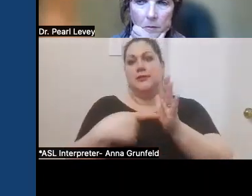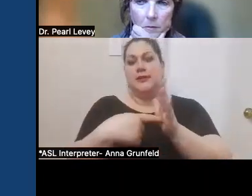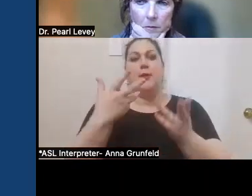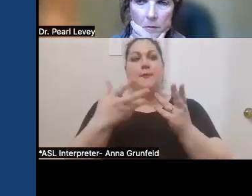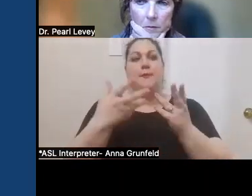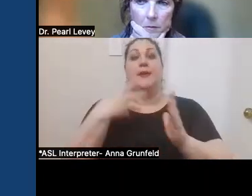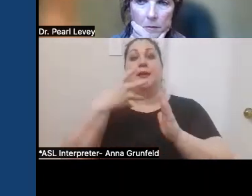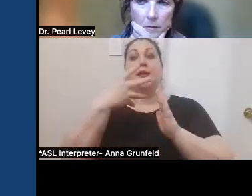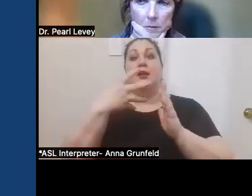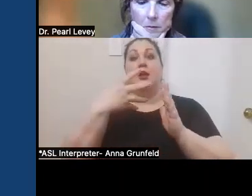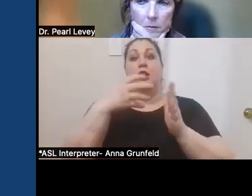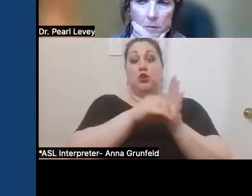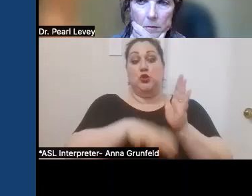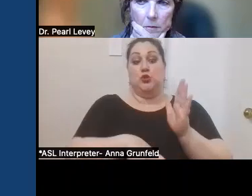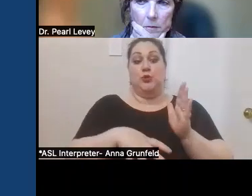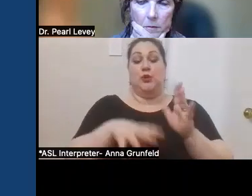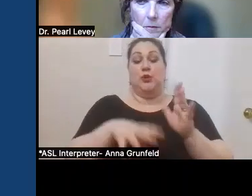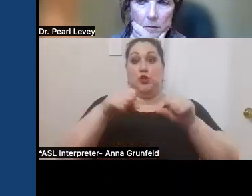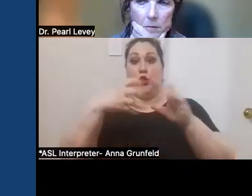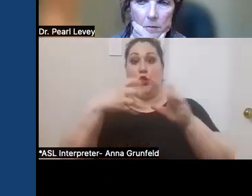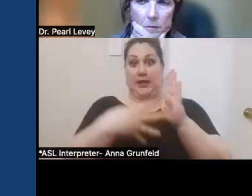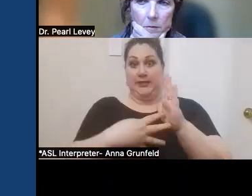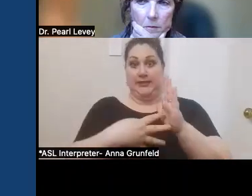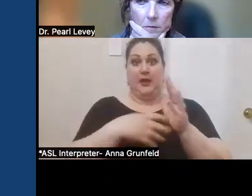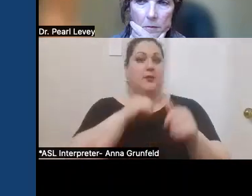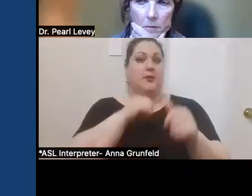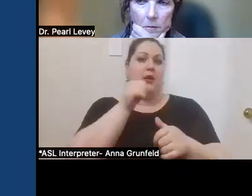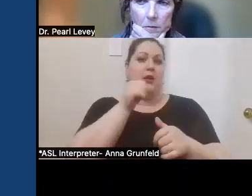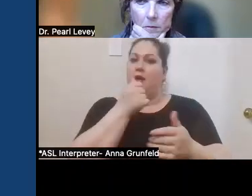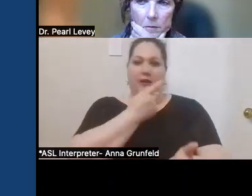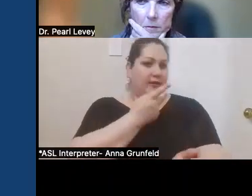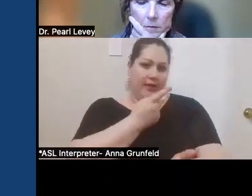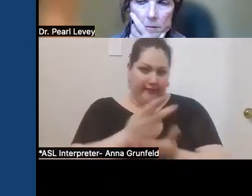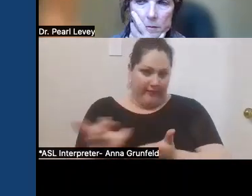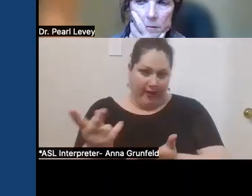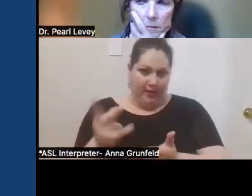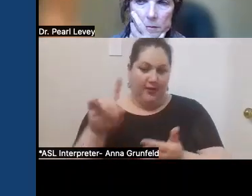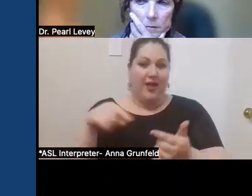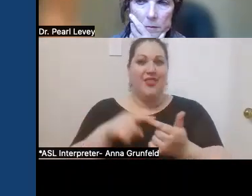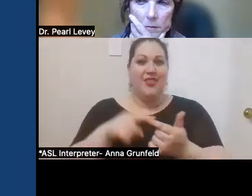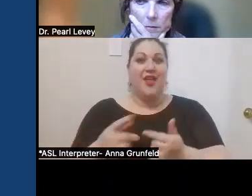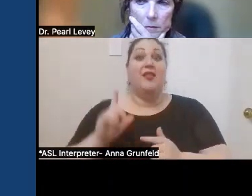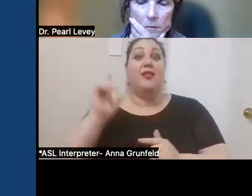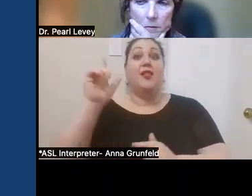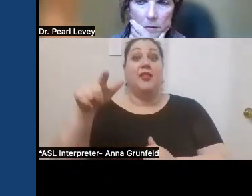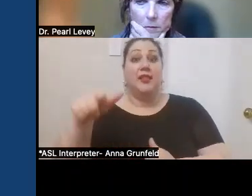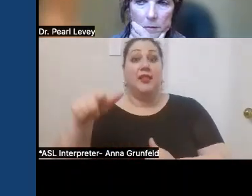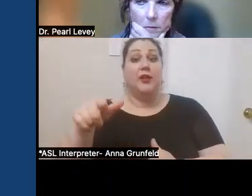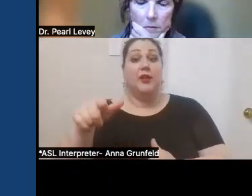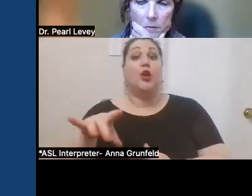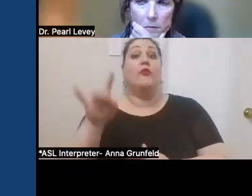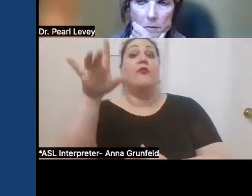And then afterwards it was discovered that they should have had accommodations implemented for that exam.